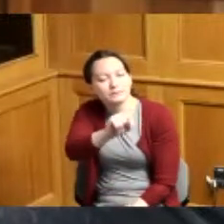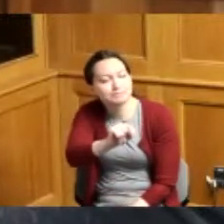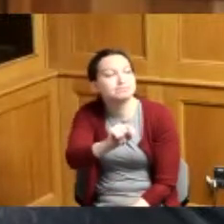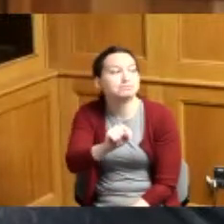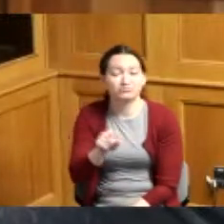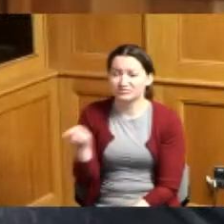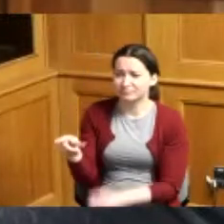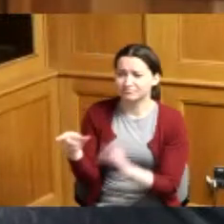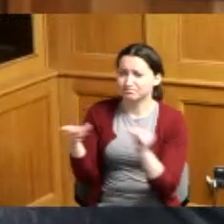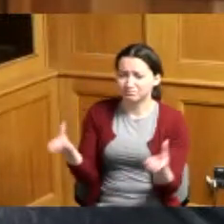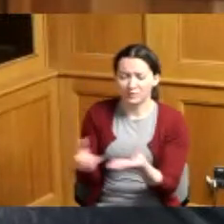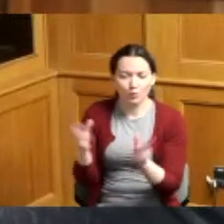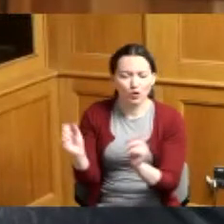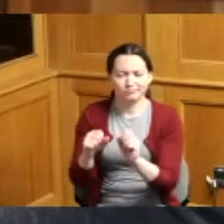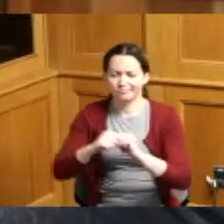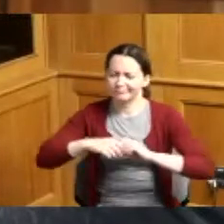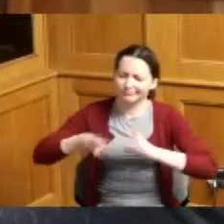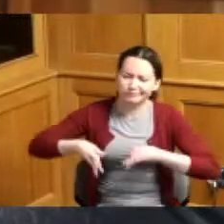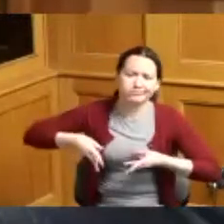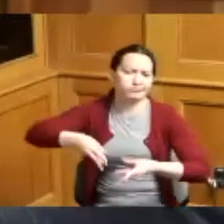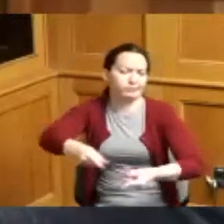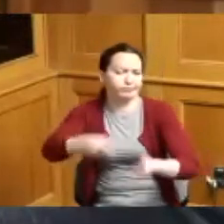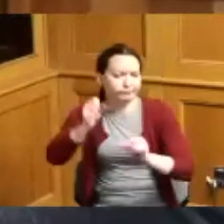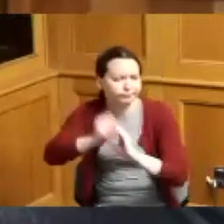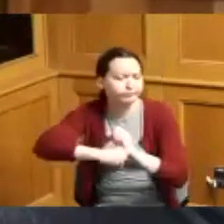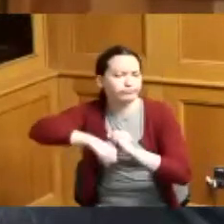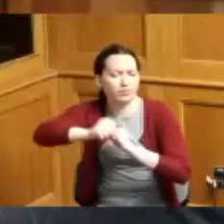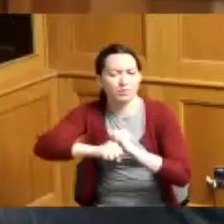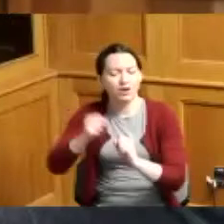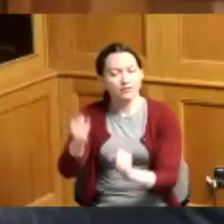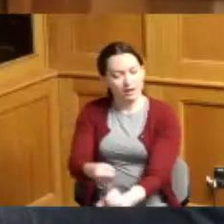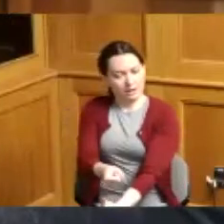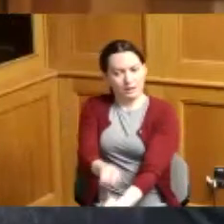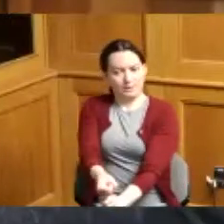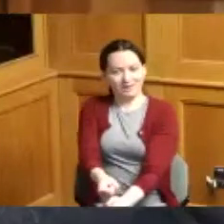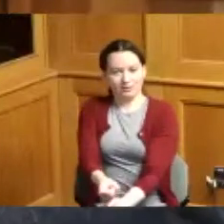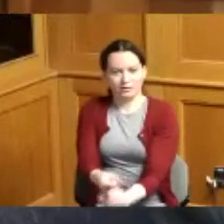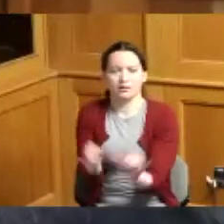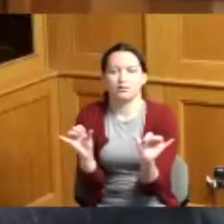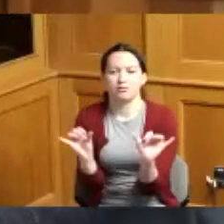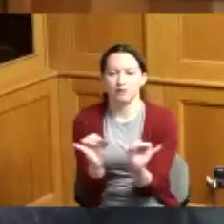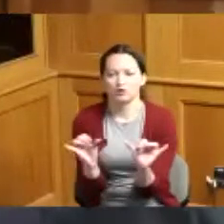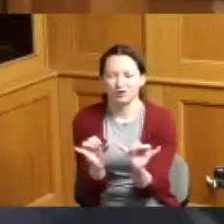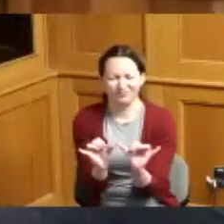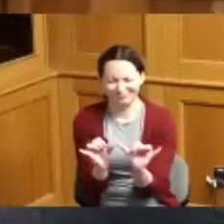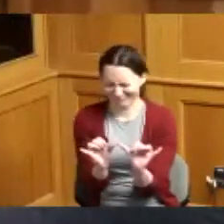she could speak to this more eloquently but there is this impact that you can't measure it's about